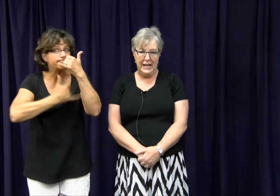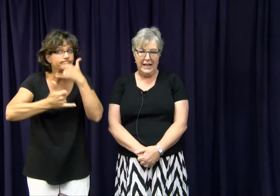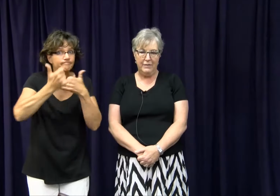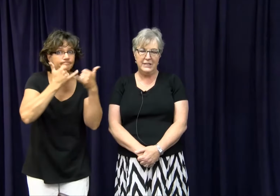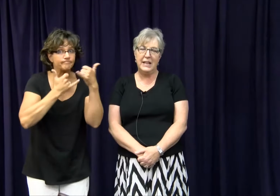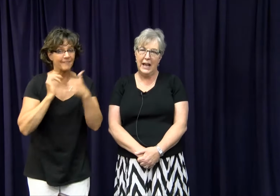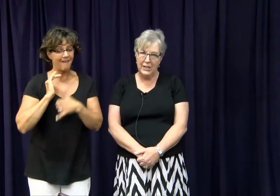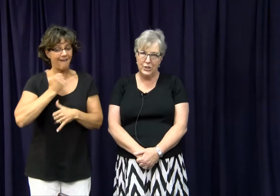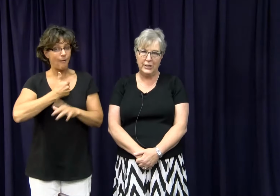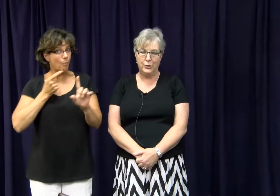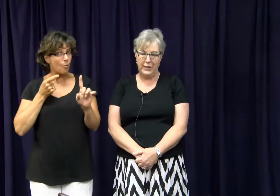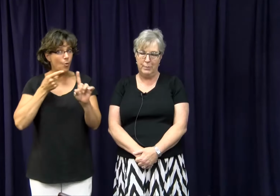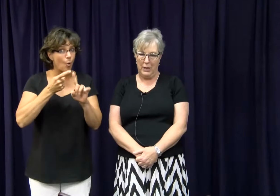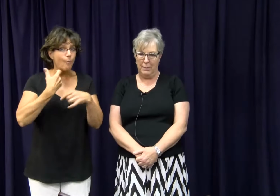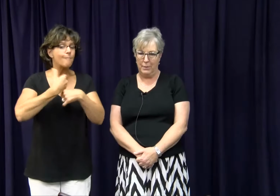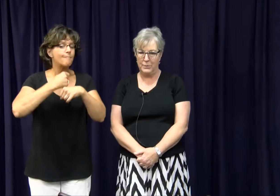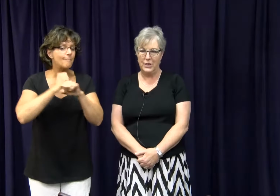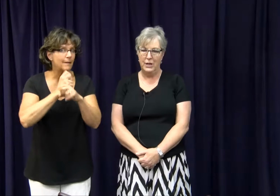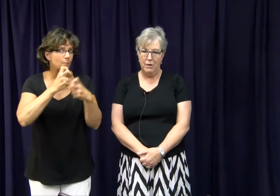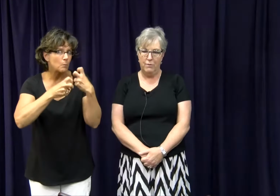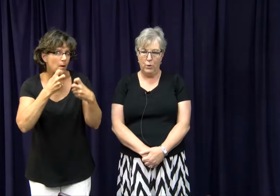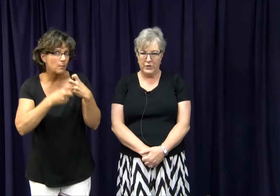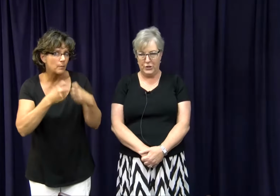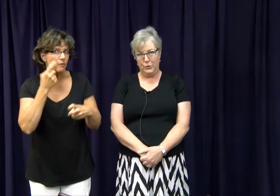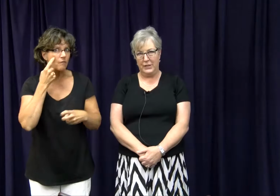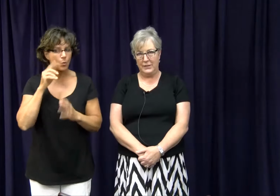and have intentionally created problems for the students.